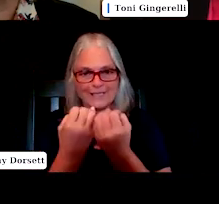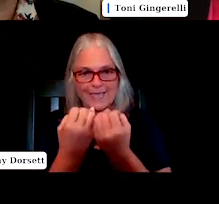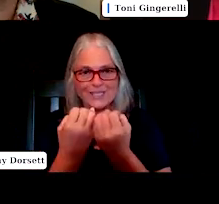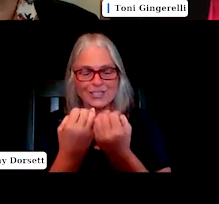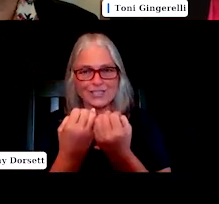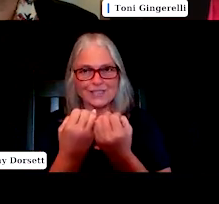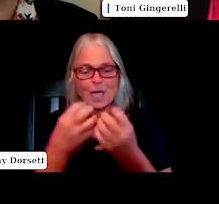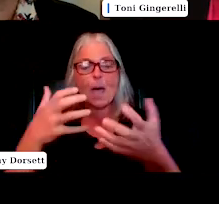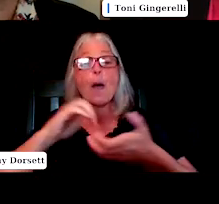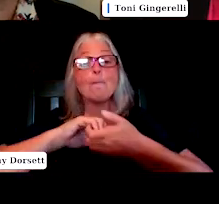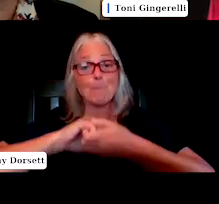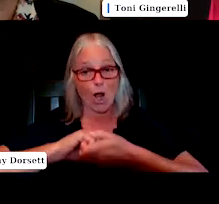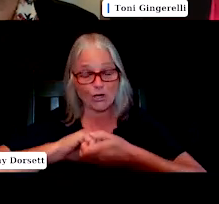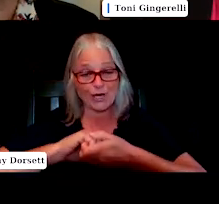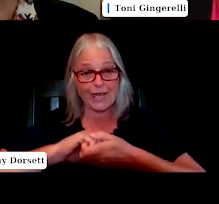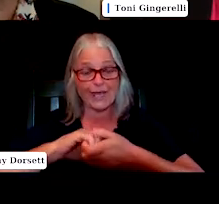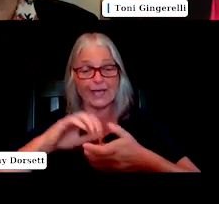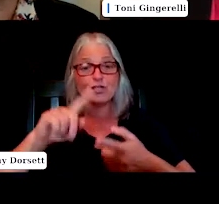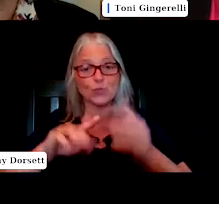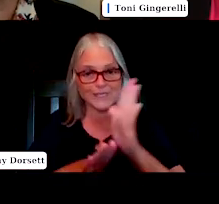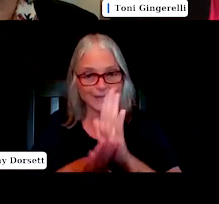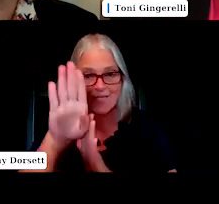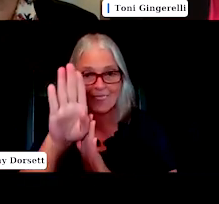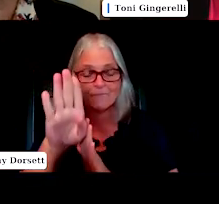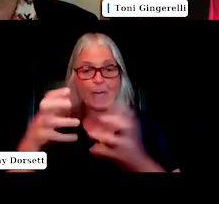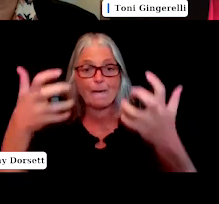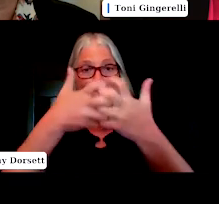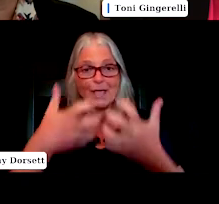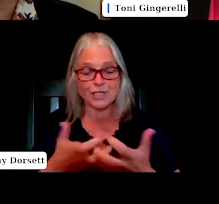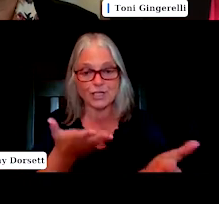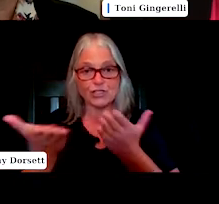Partnering to develop matching service.